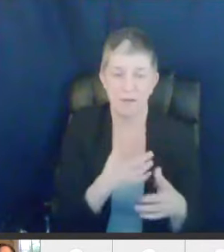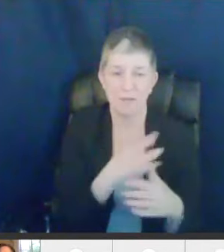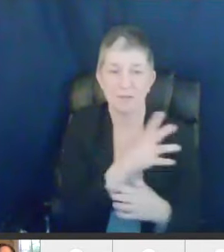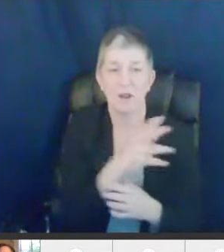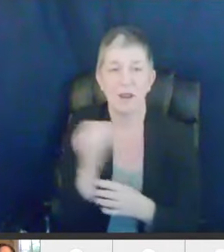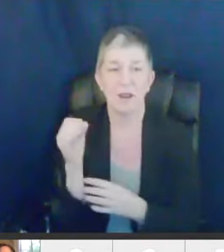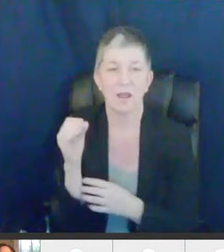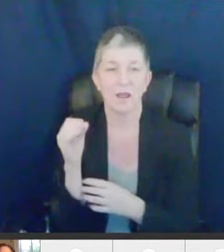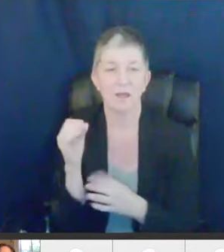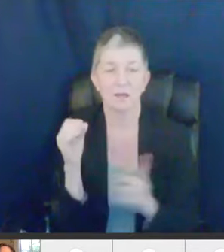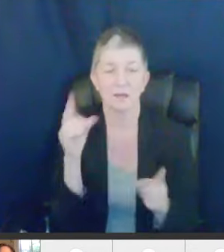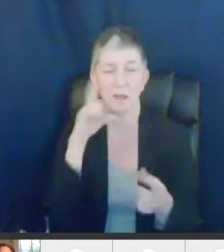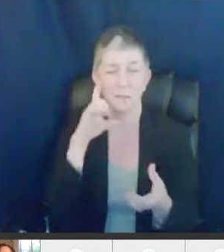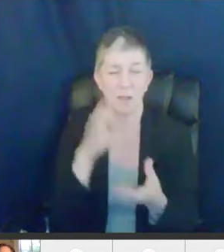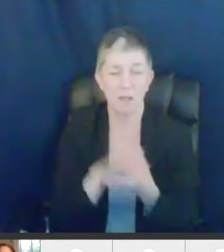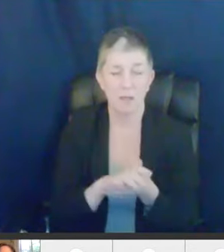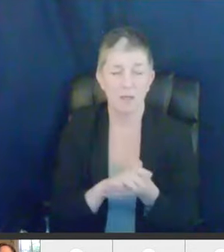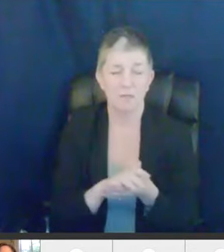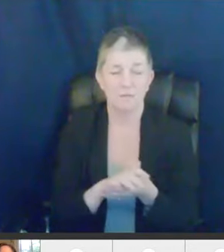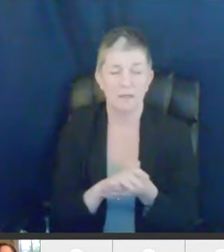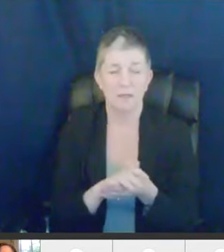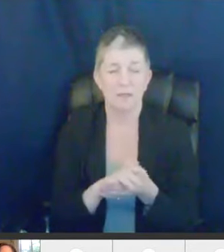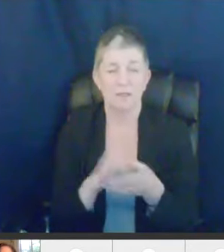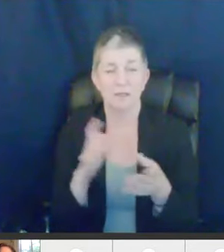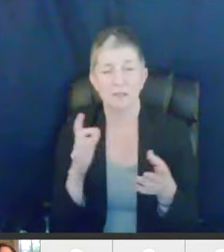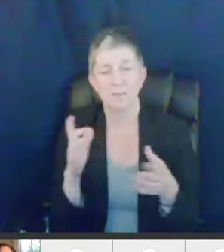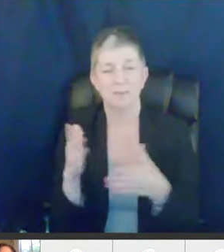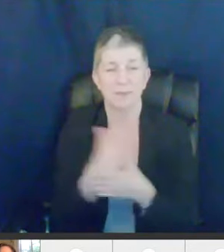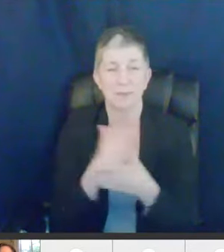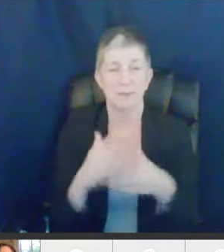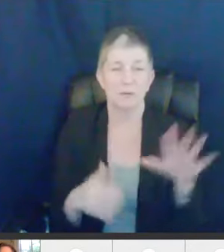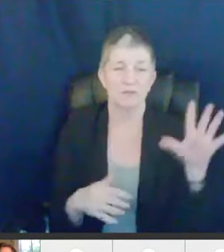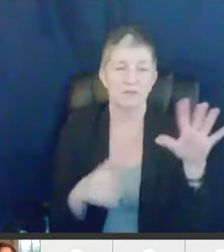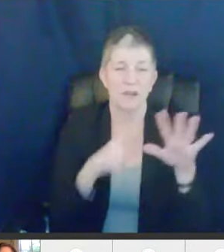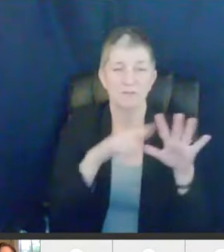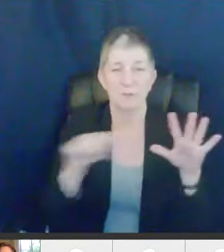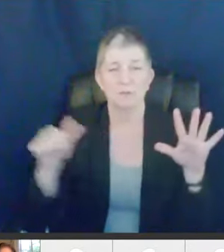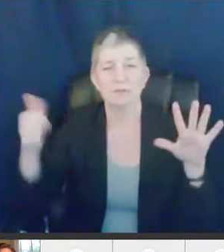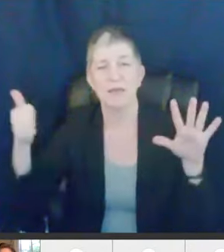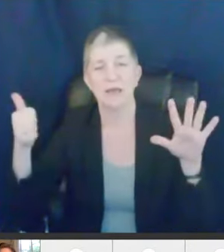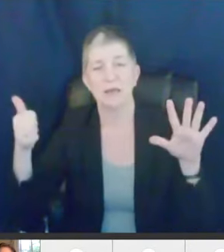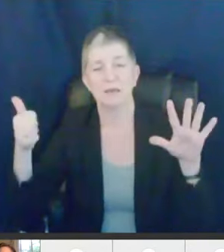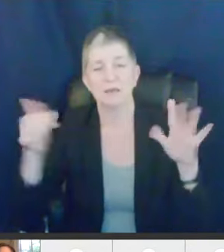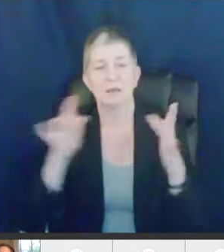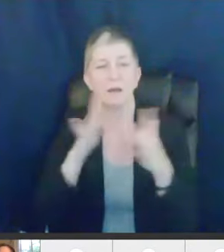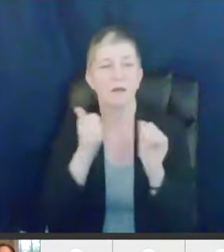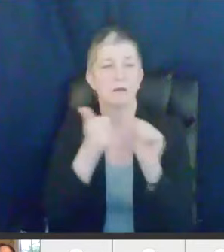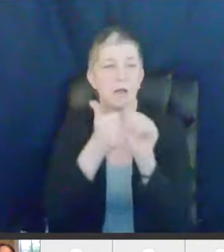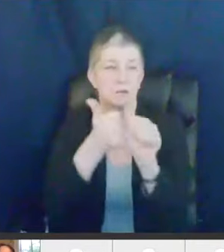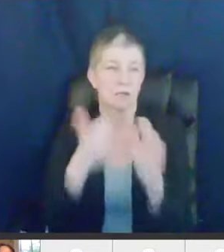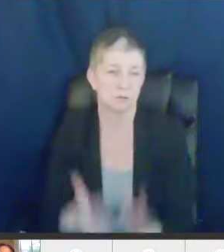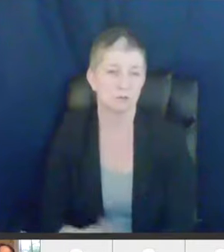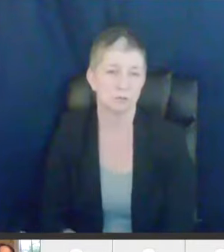believe it's between five and ten contact tracers and then we will also